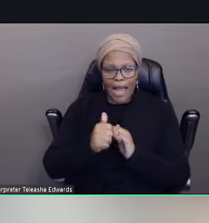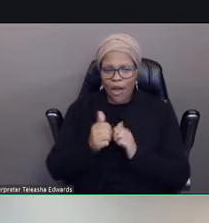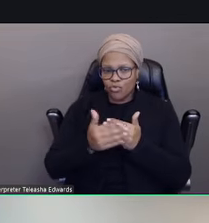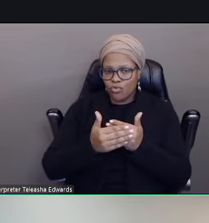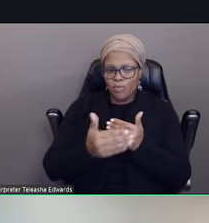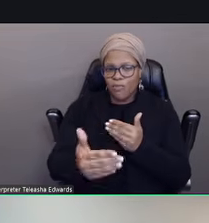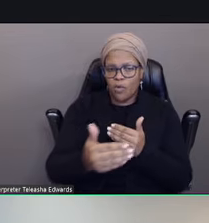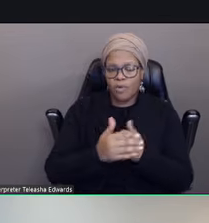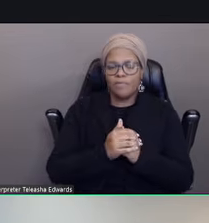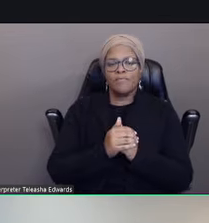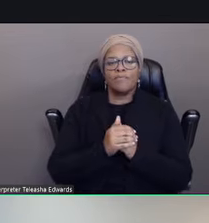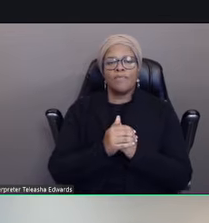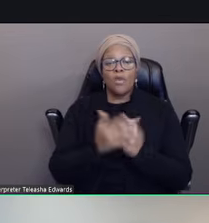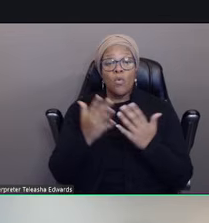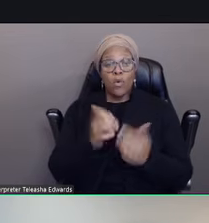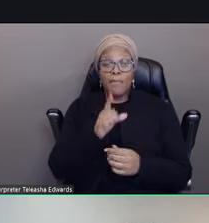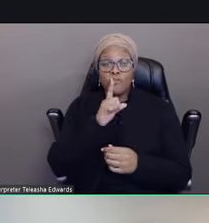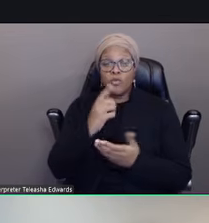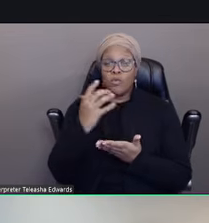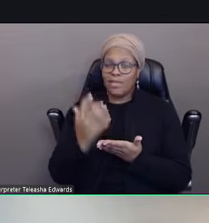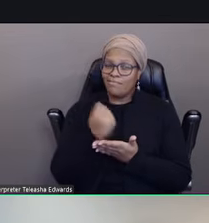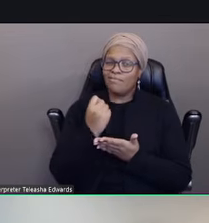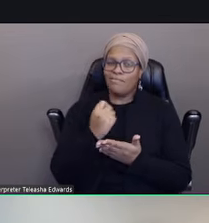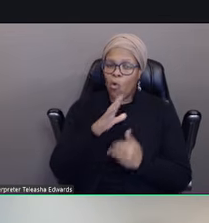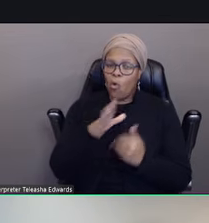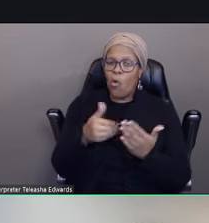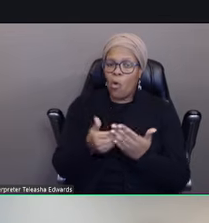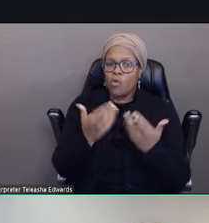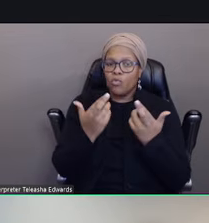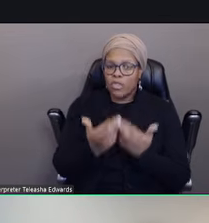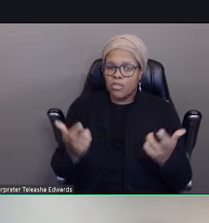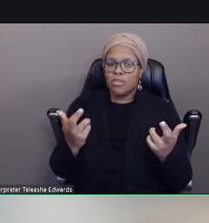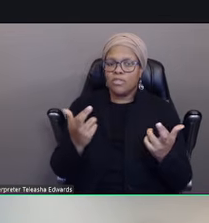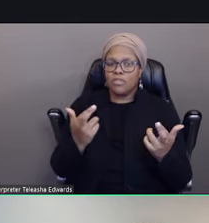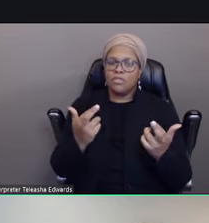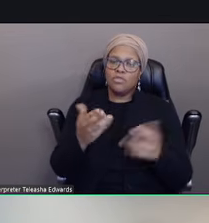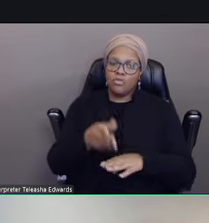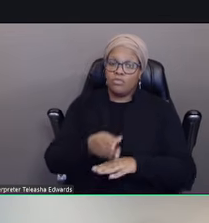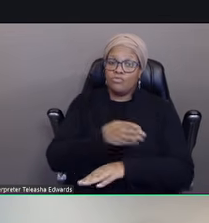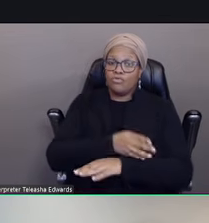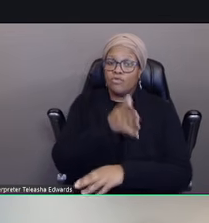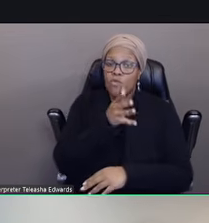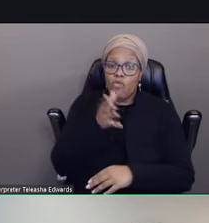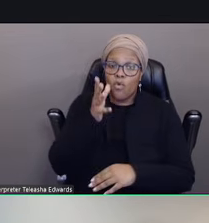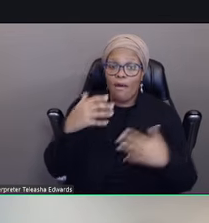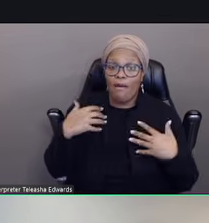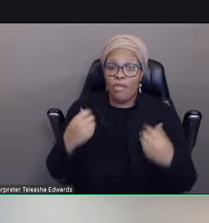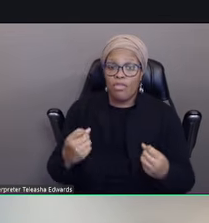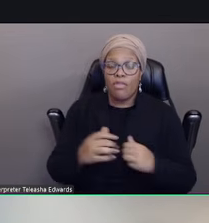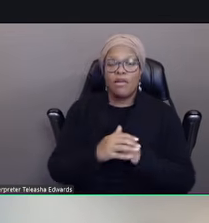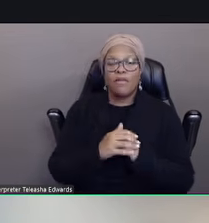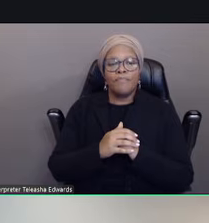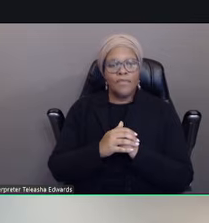have we maximize all resources uh to improve rural health. Uh we will build out some details. We want